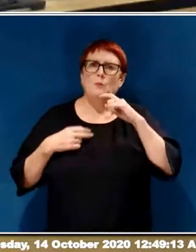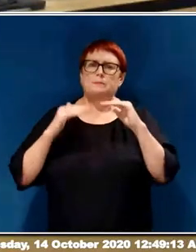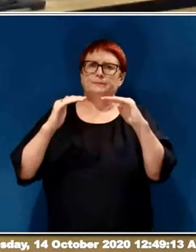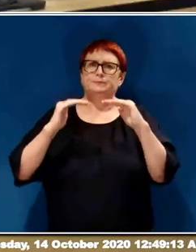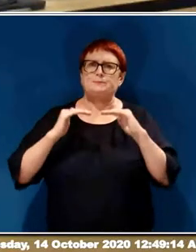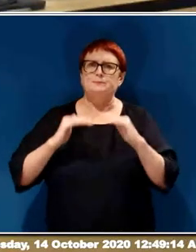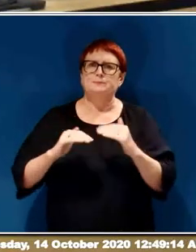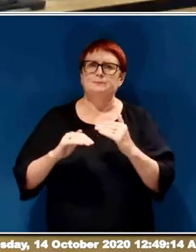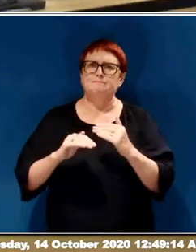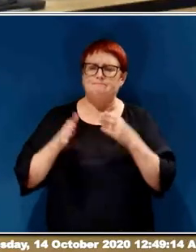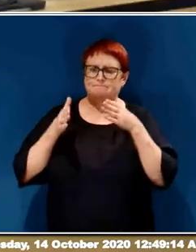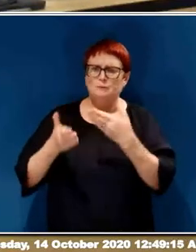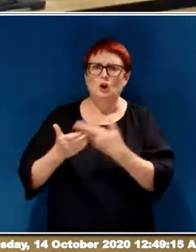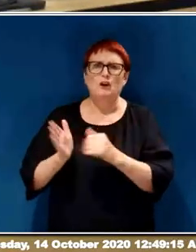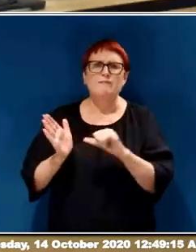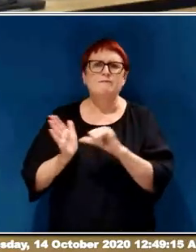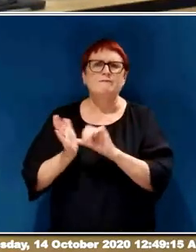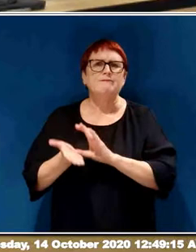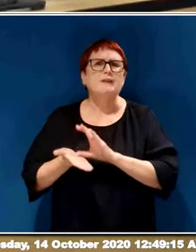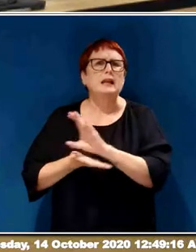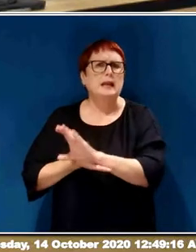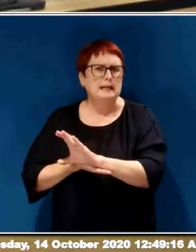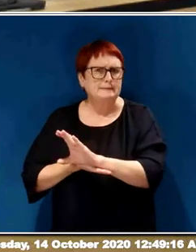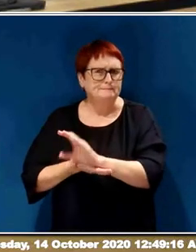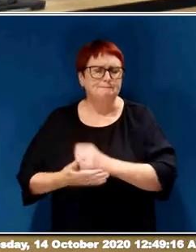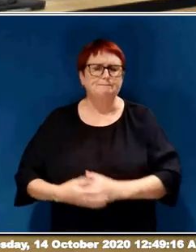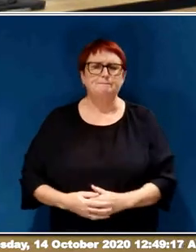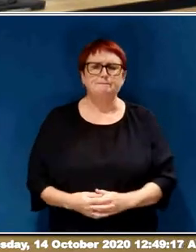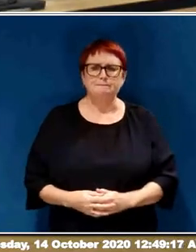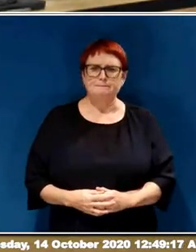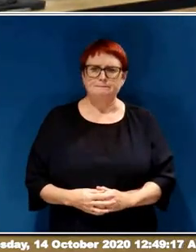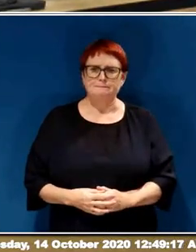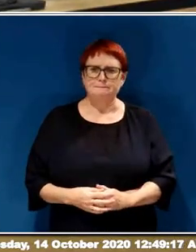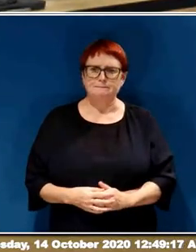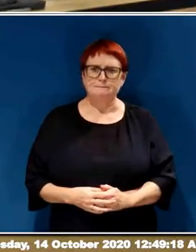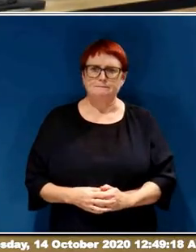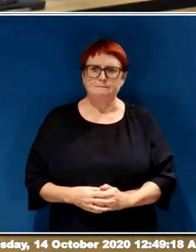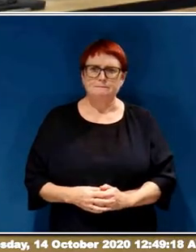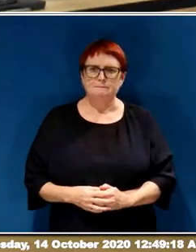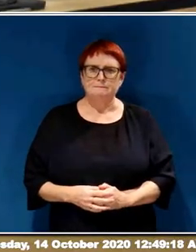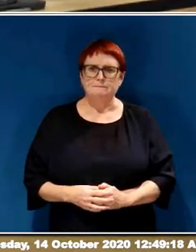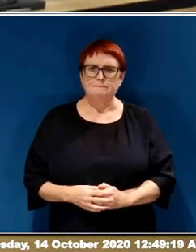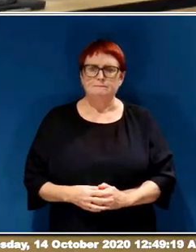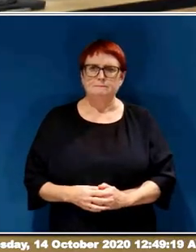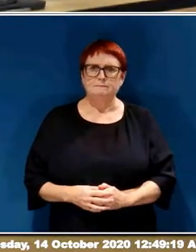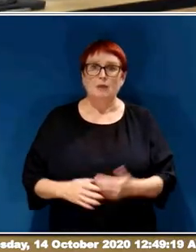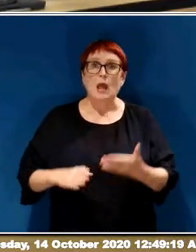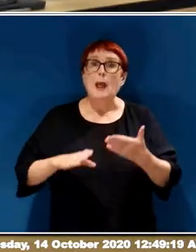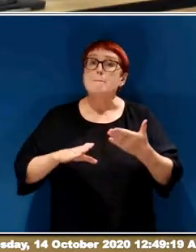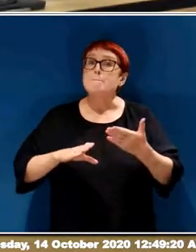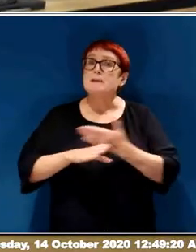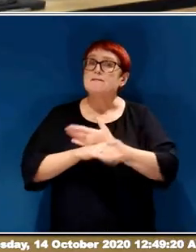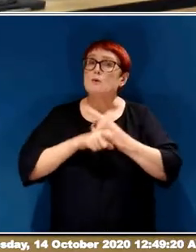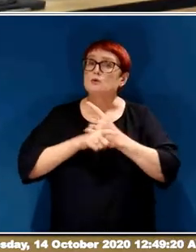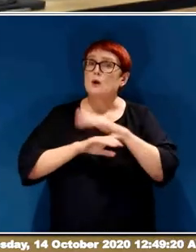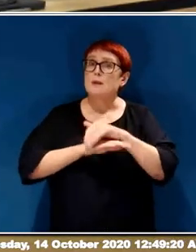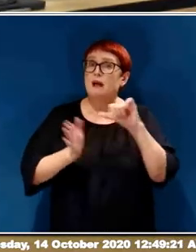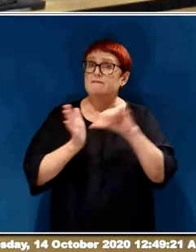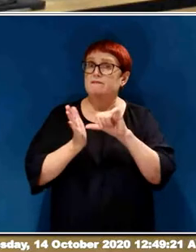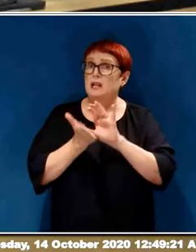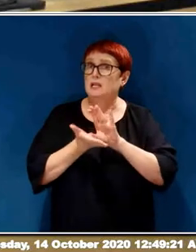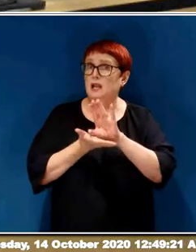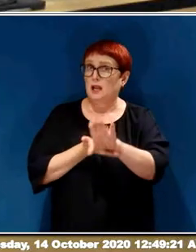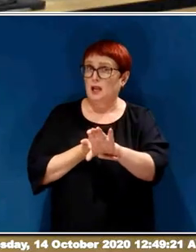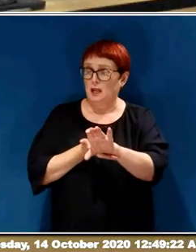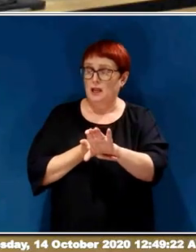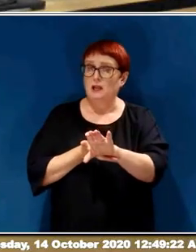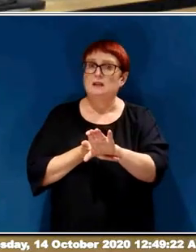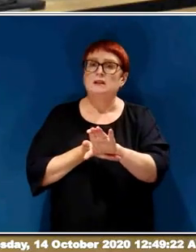But before I do so, can I ask that the circular schematic be tendered and